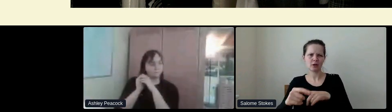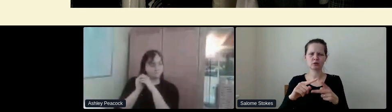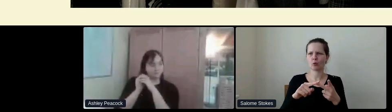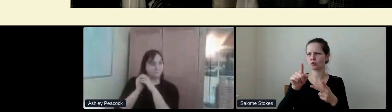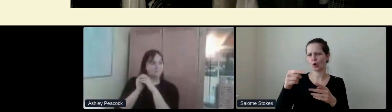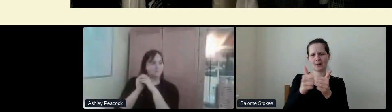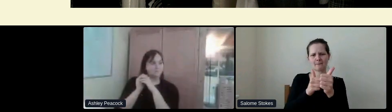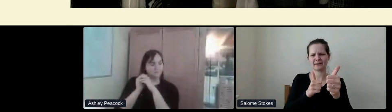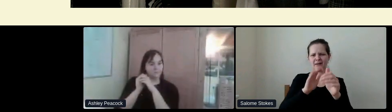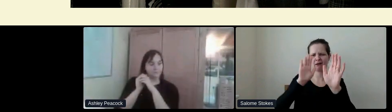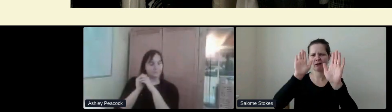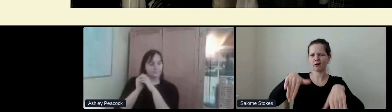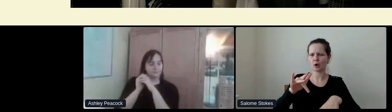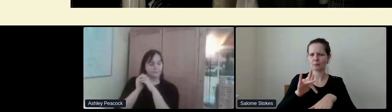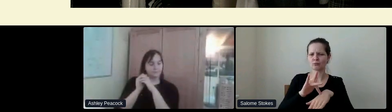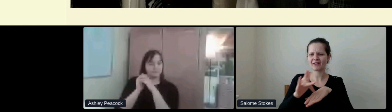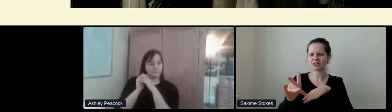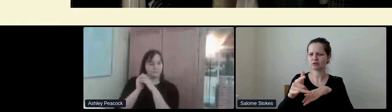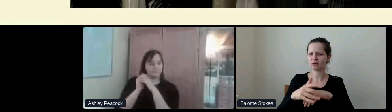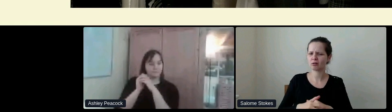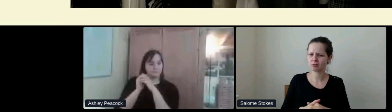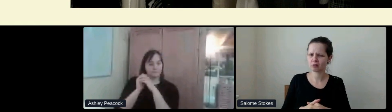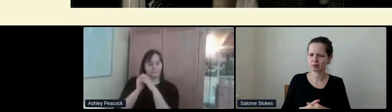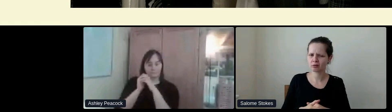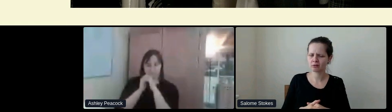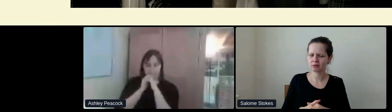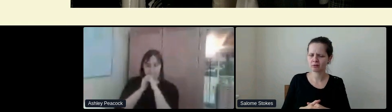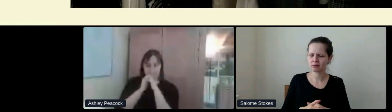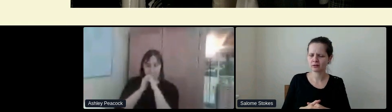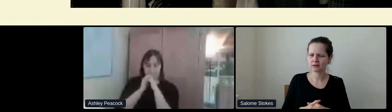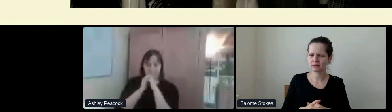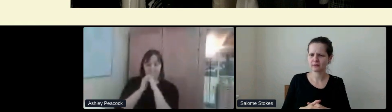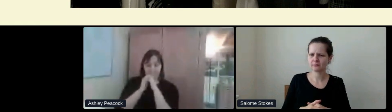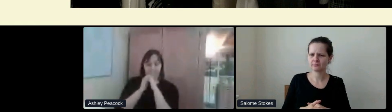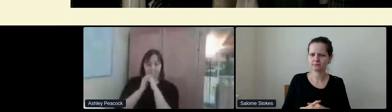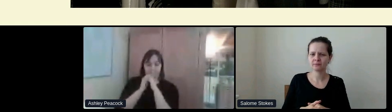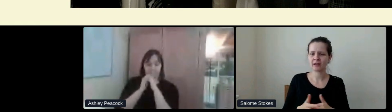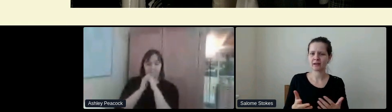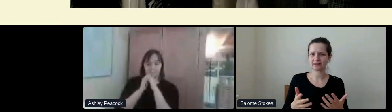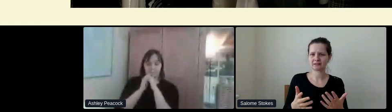all of those sort of things can be can be affected by what people look like when they show up.